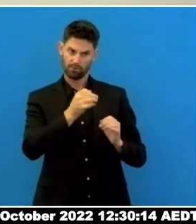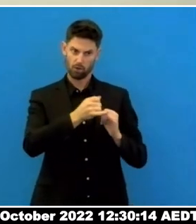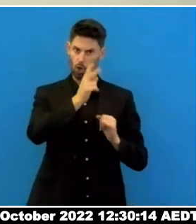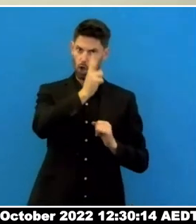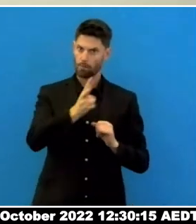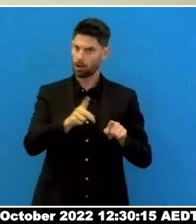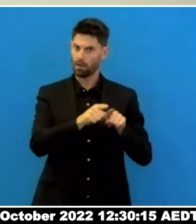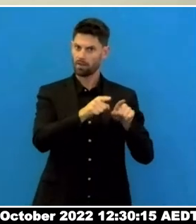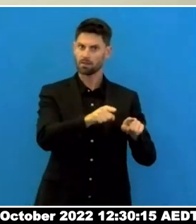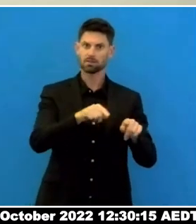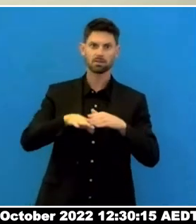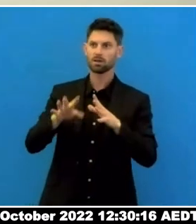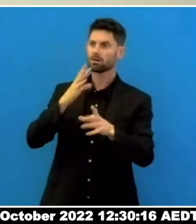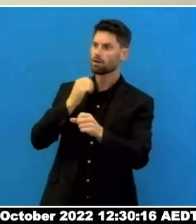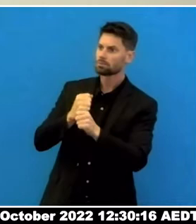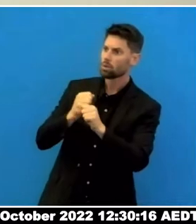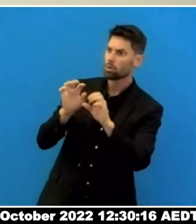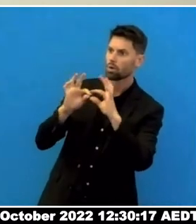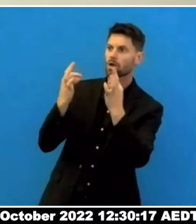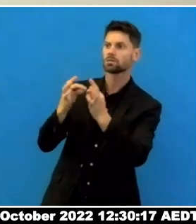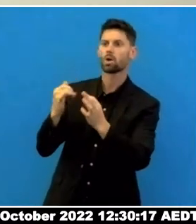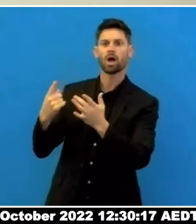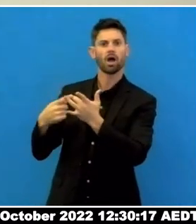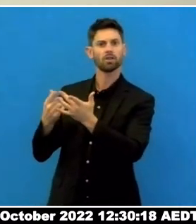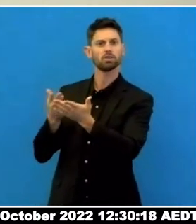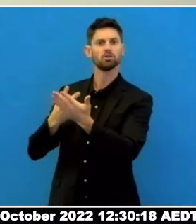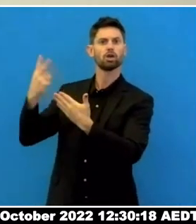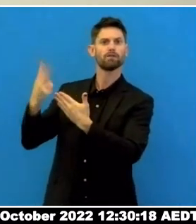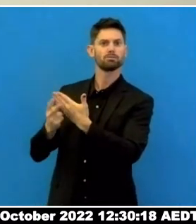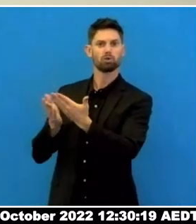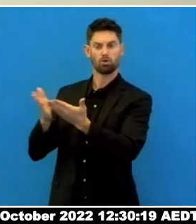And does that result in a lack of understanding, perhaps,